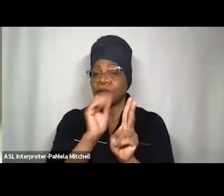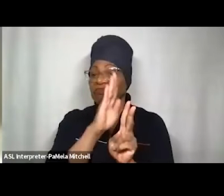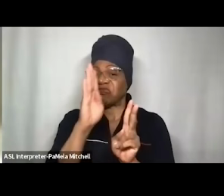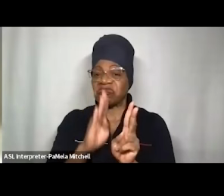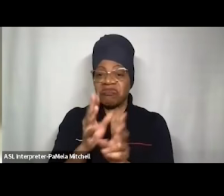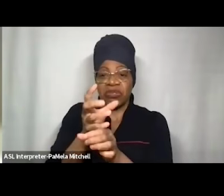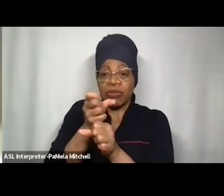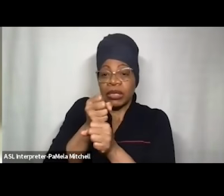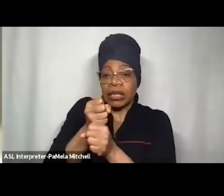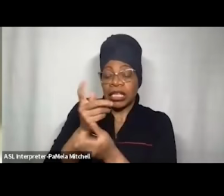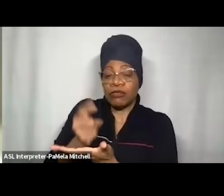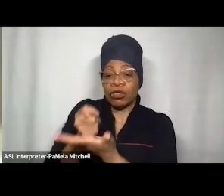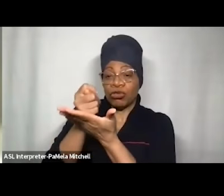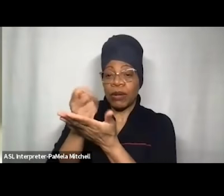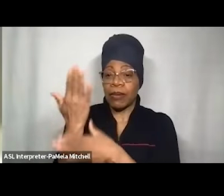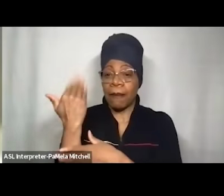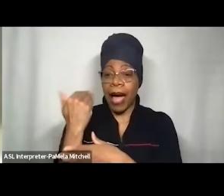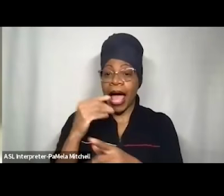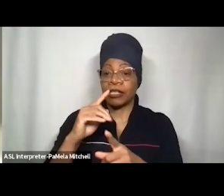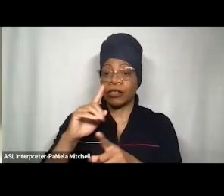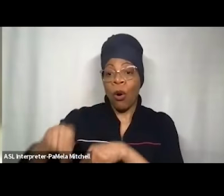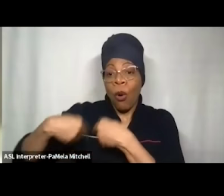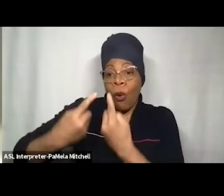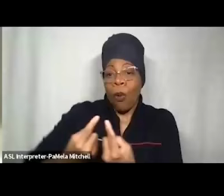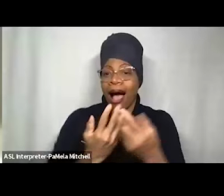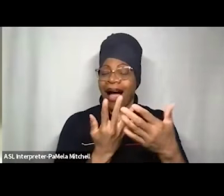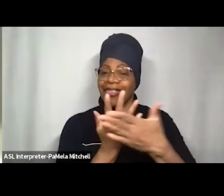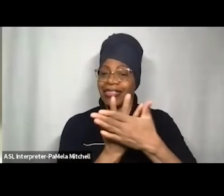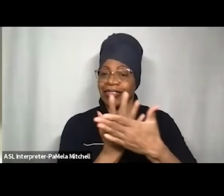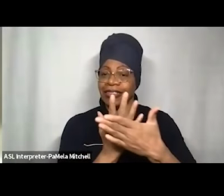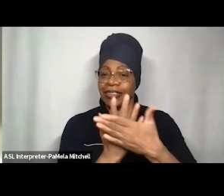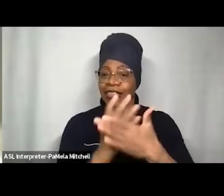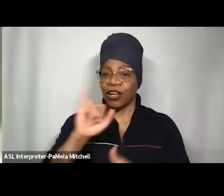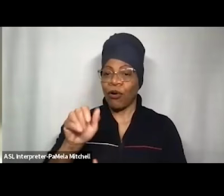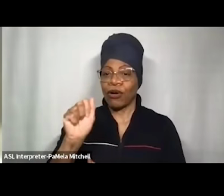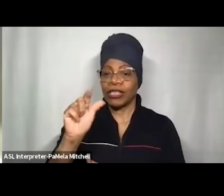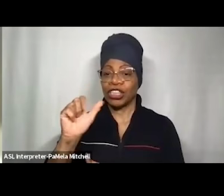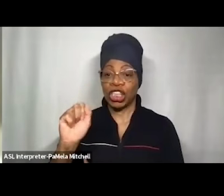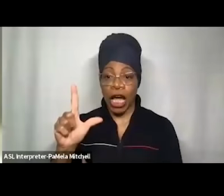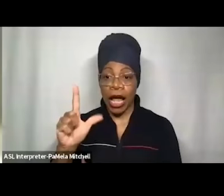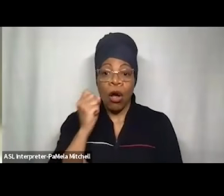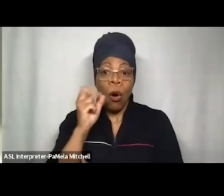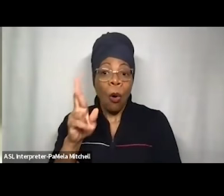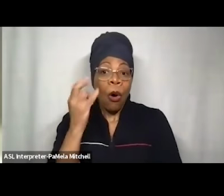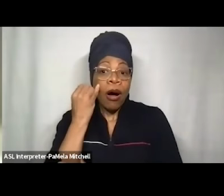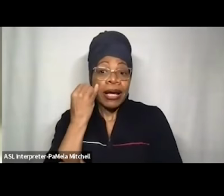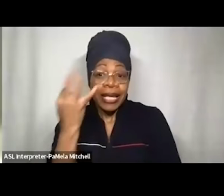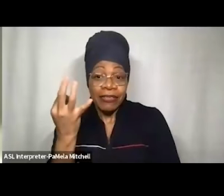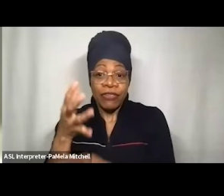When they're in jails and prisons, they don't receive treatment. If they do receive treatment, it's typically not evidence-based care.